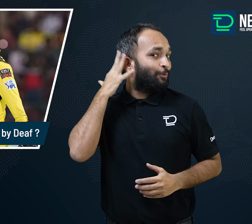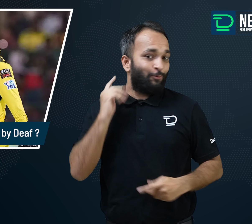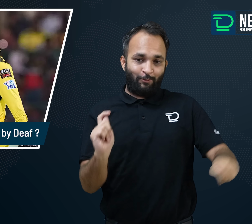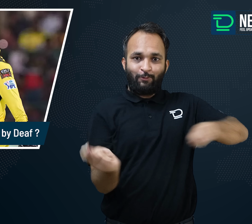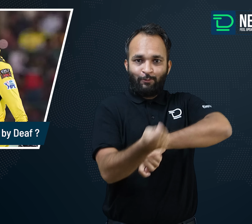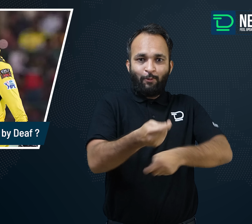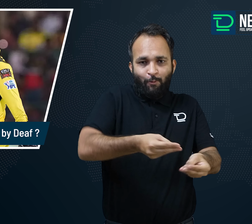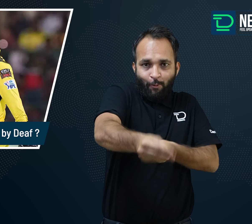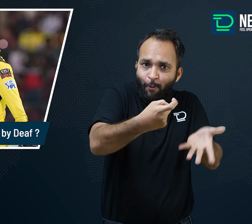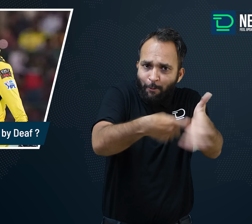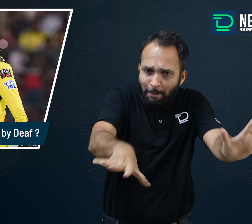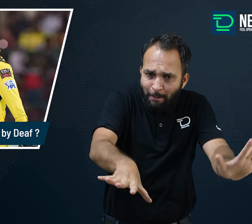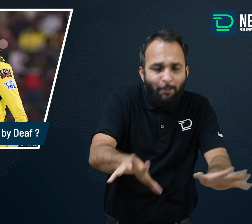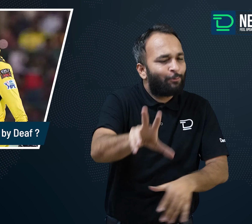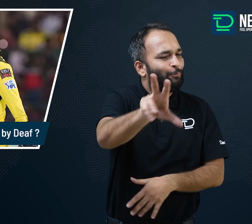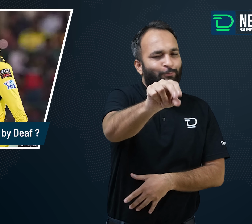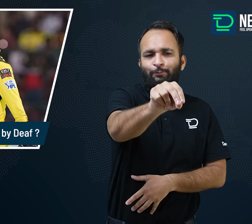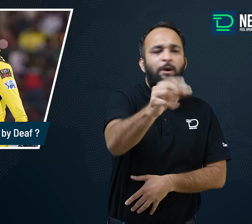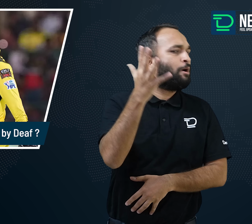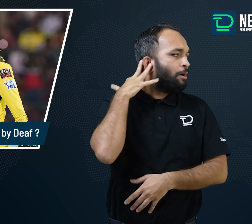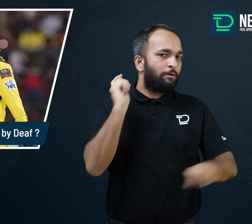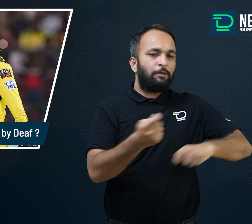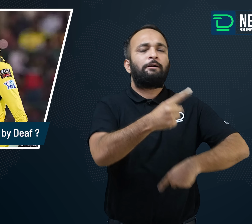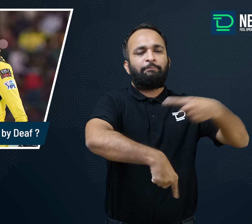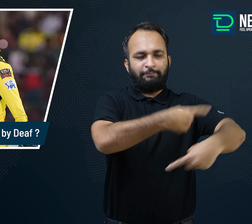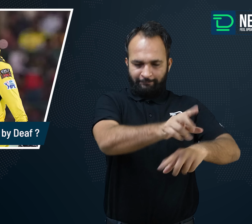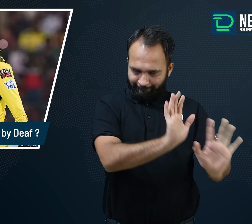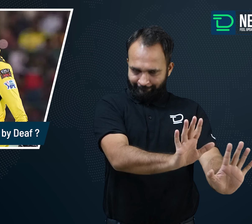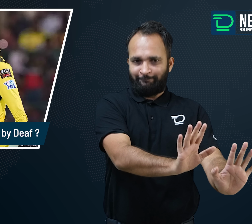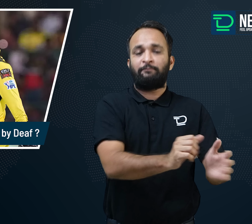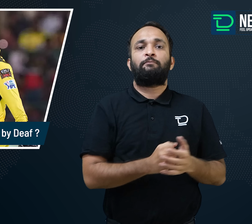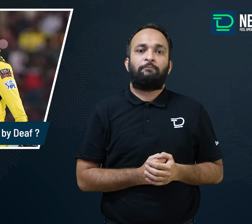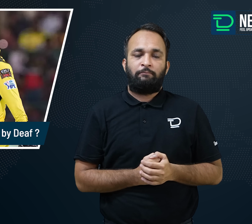Dhoni also did not announce his retirement.